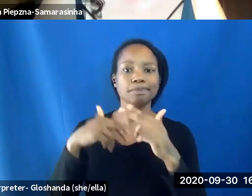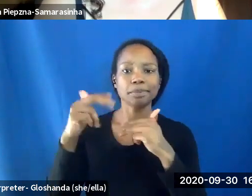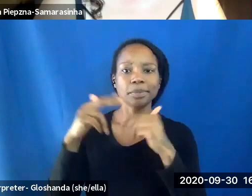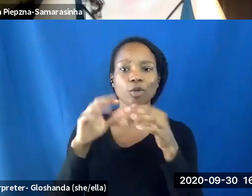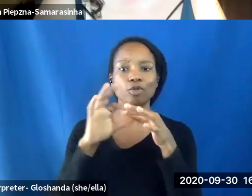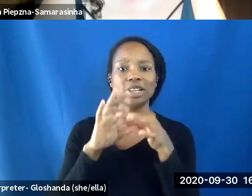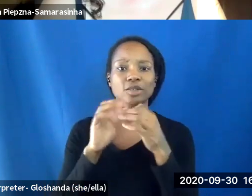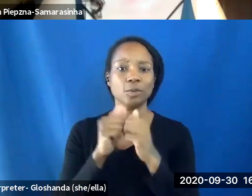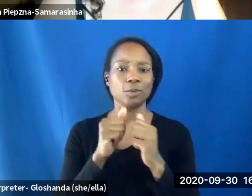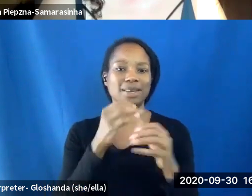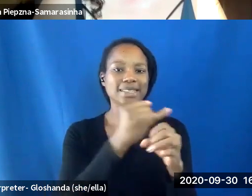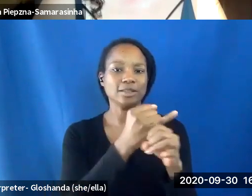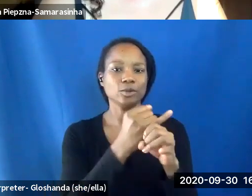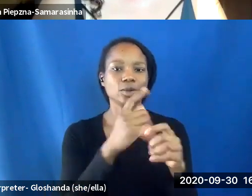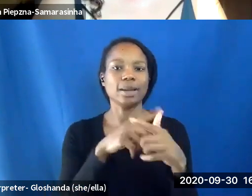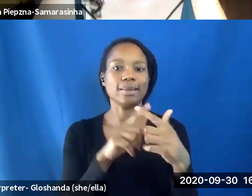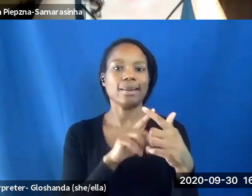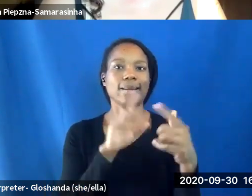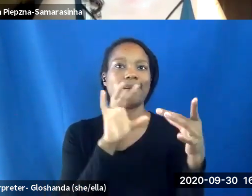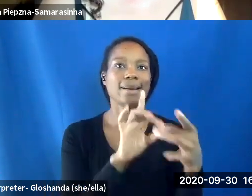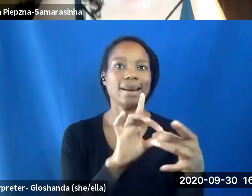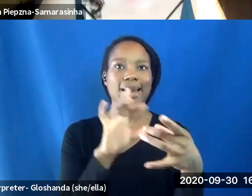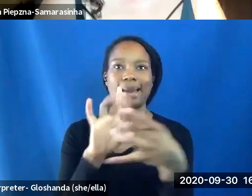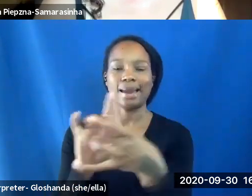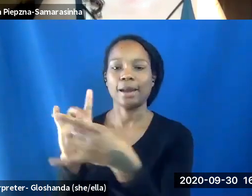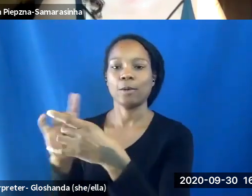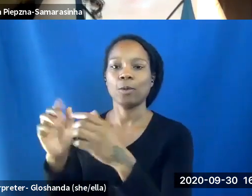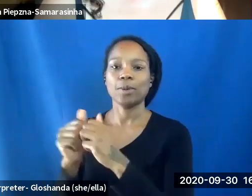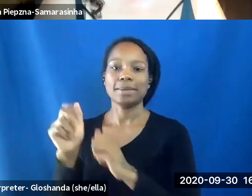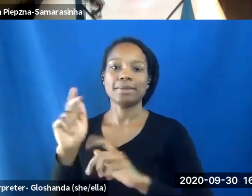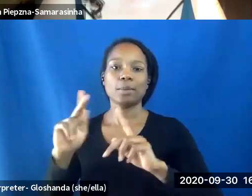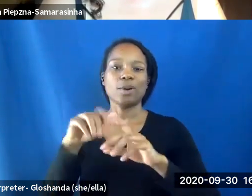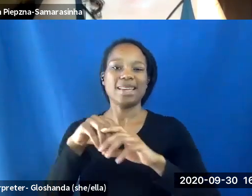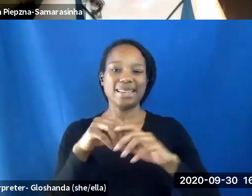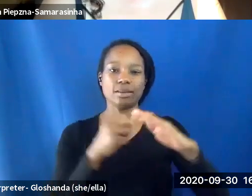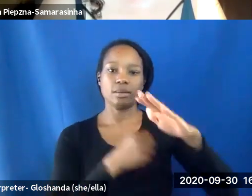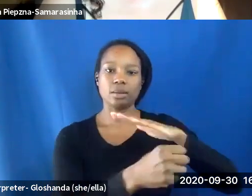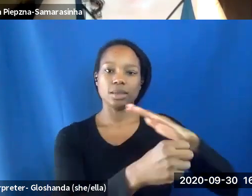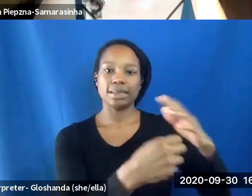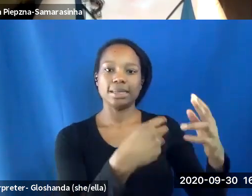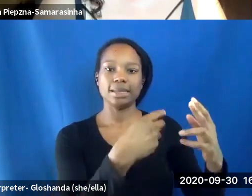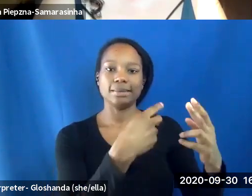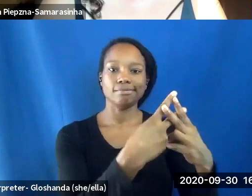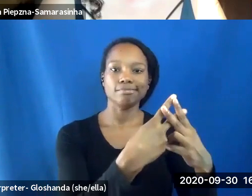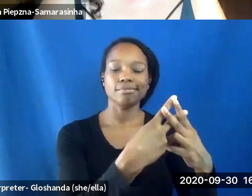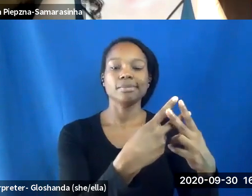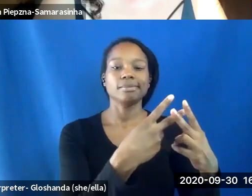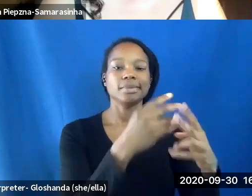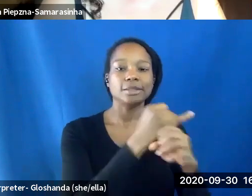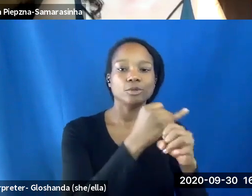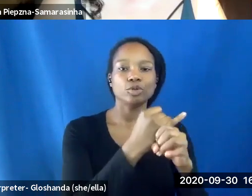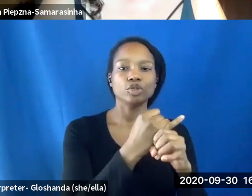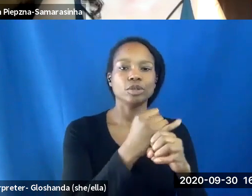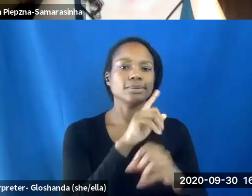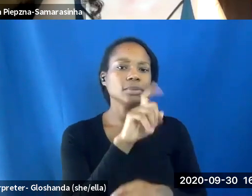inside these institutions to ask them what are their needs or what are the care items they would like to help themselves being as much dignity